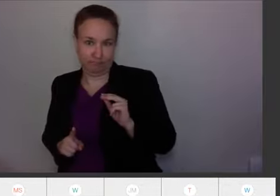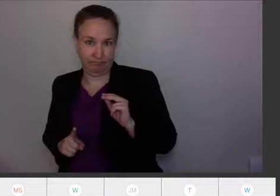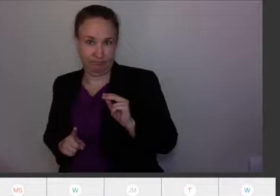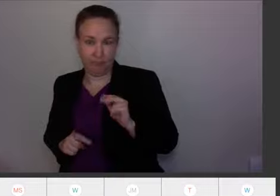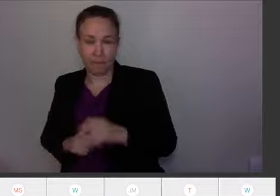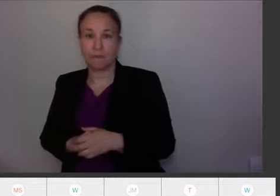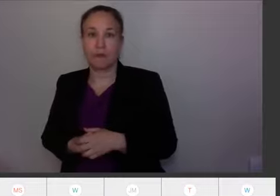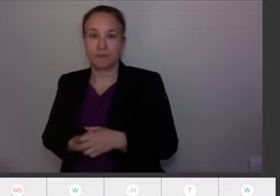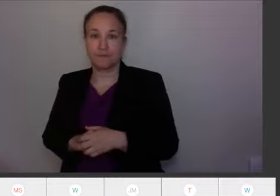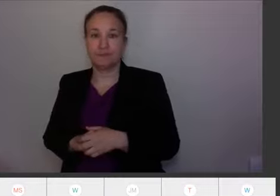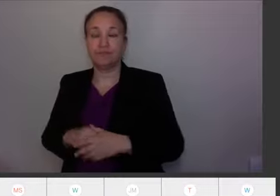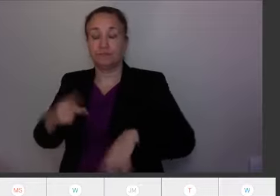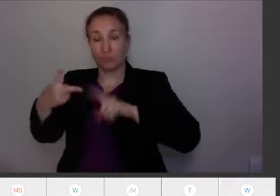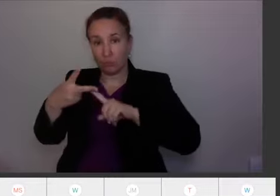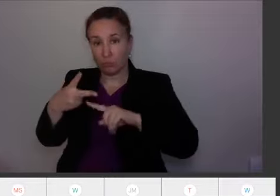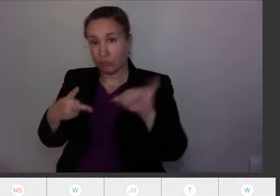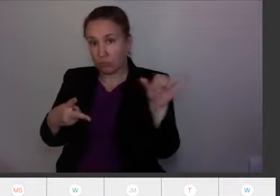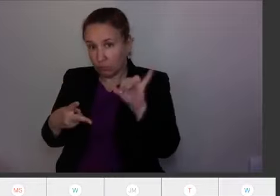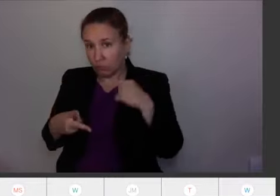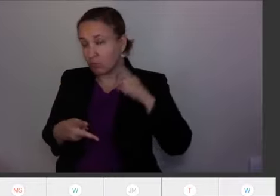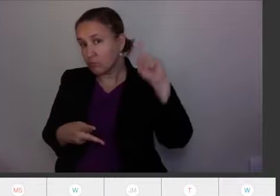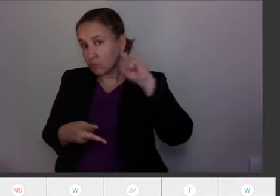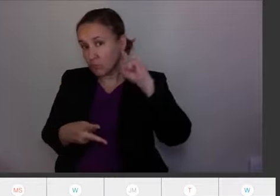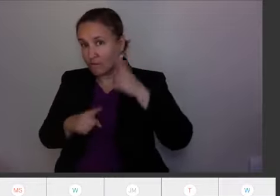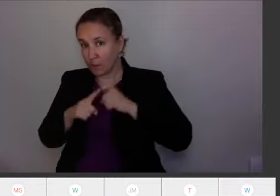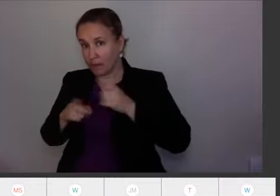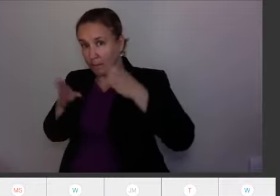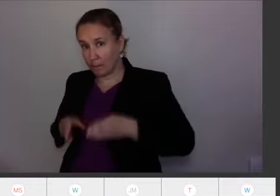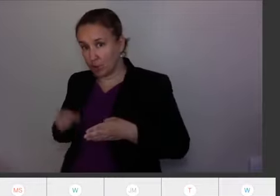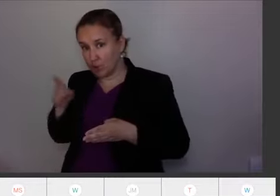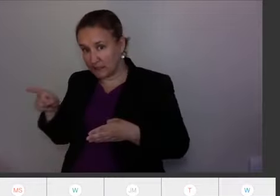we have also now heard back from this individual who